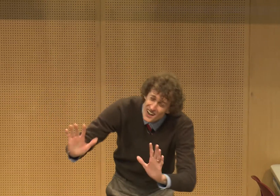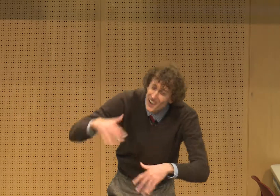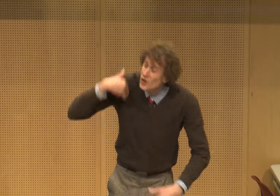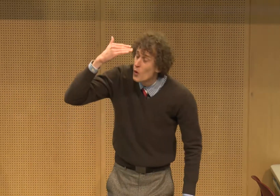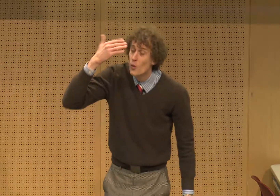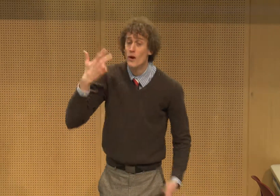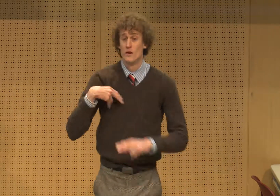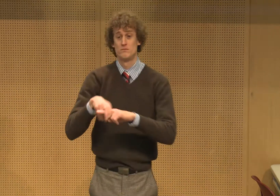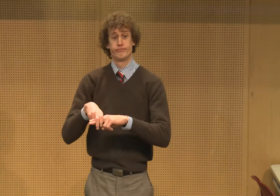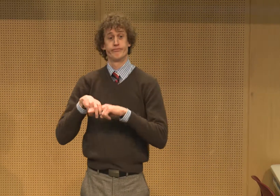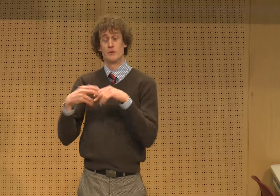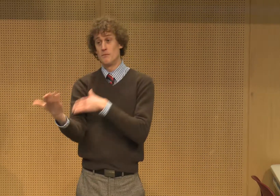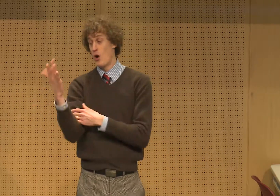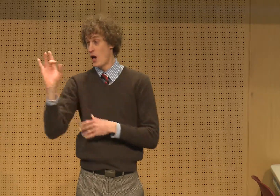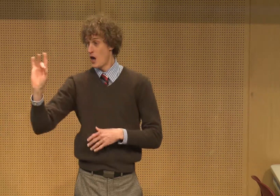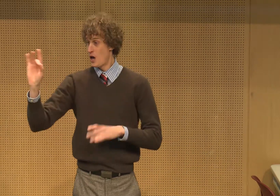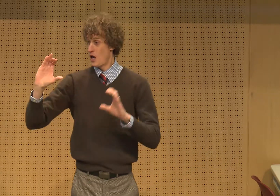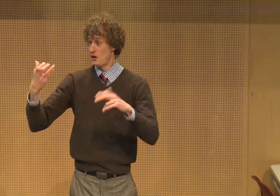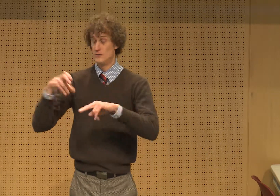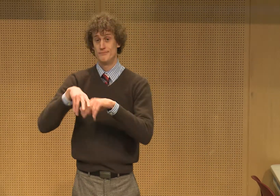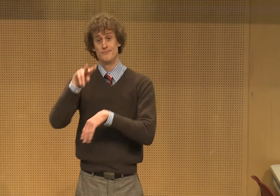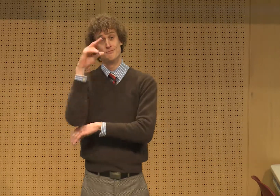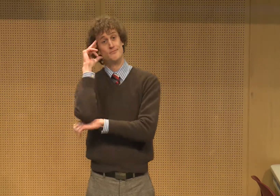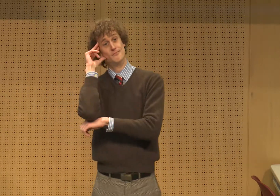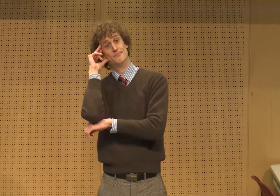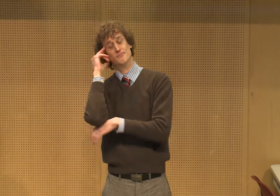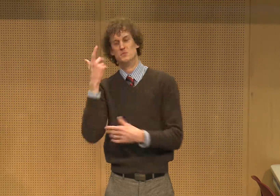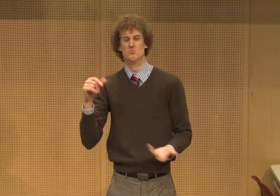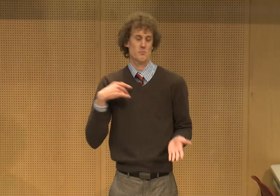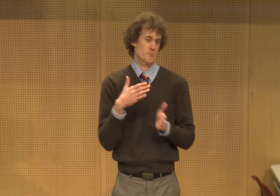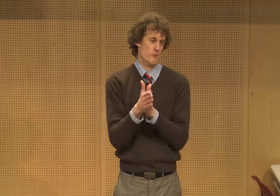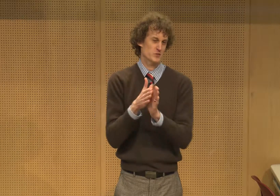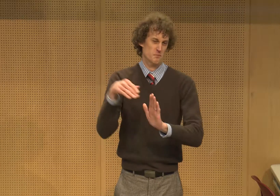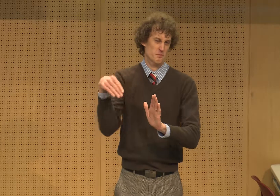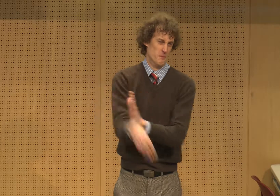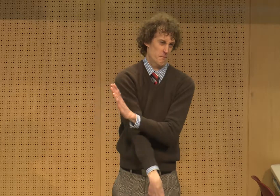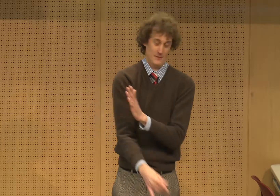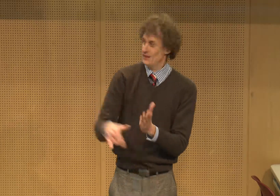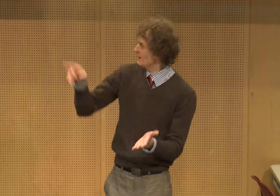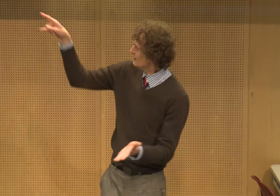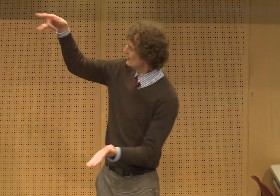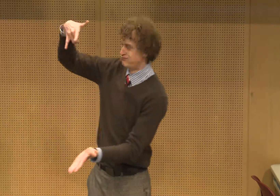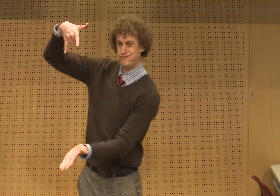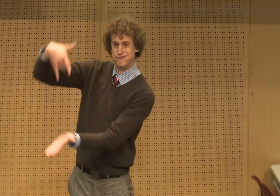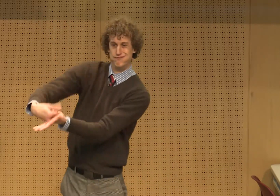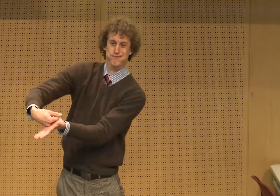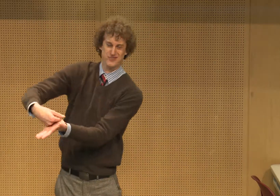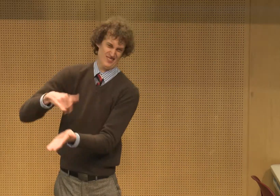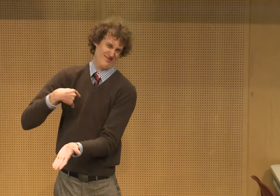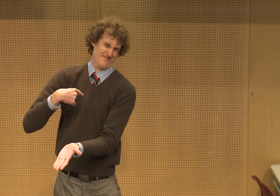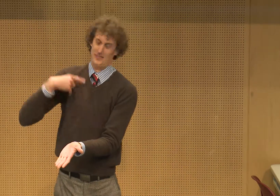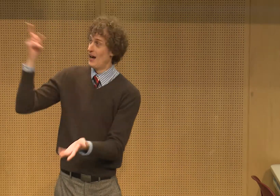I'm taking classes that are the basic freshman level classes, and I already know these things. I had no motivation. It was so boring.